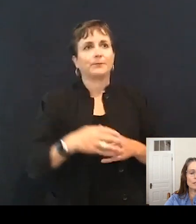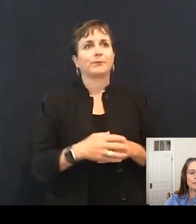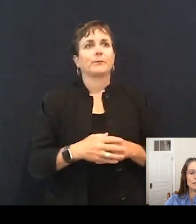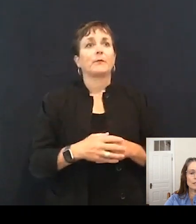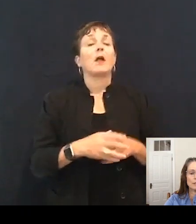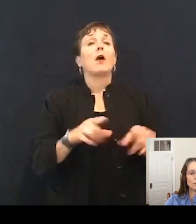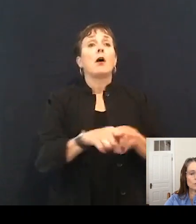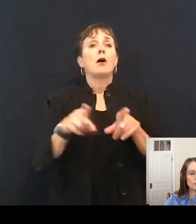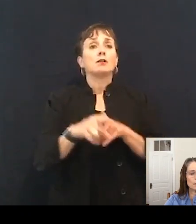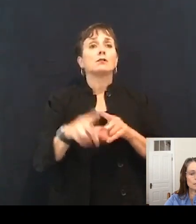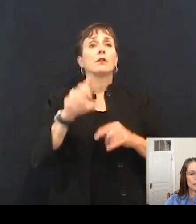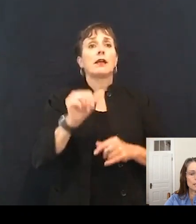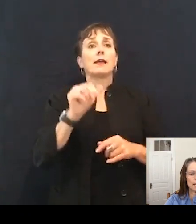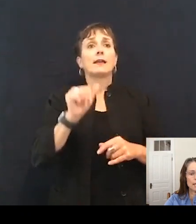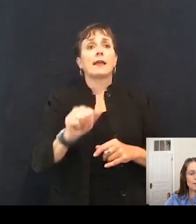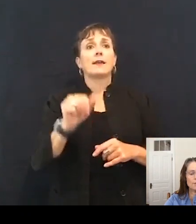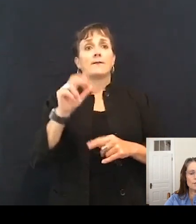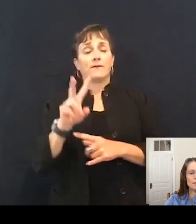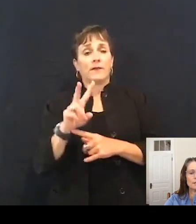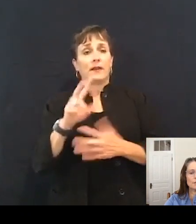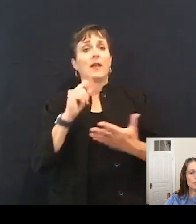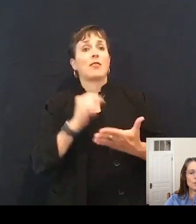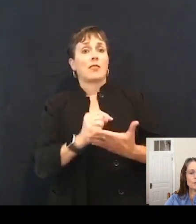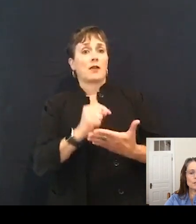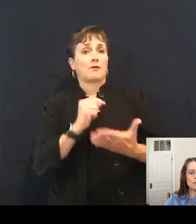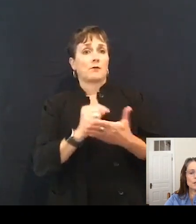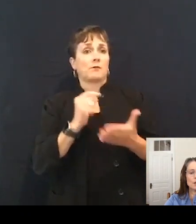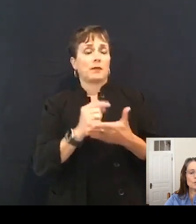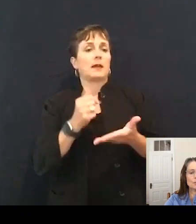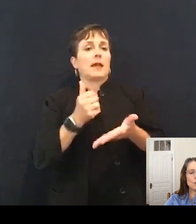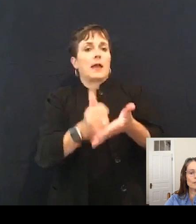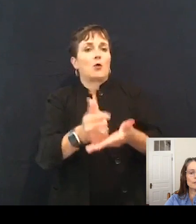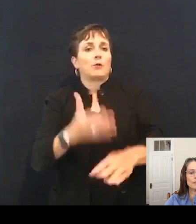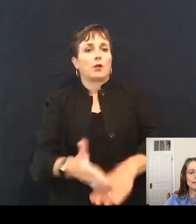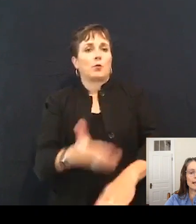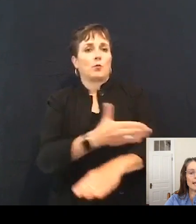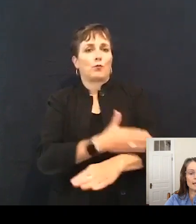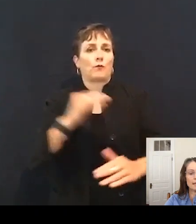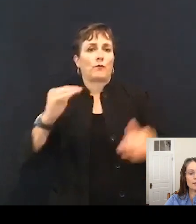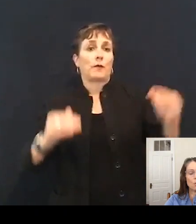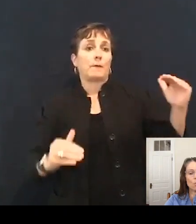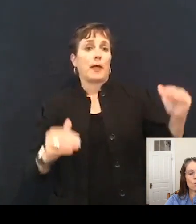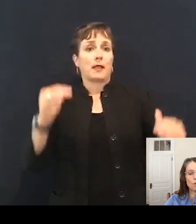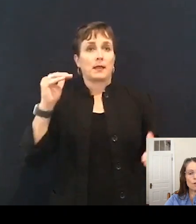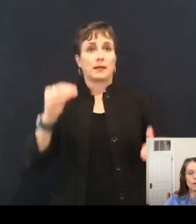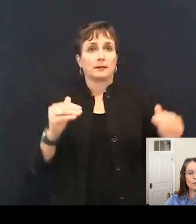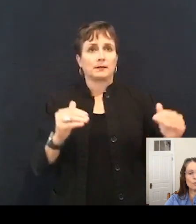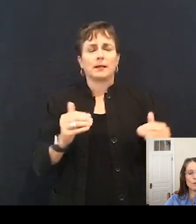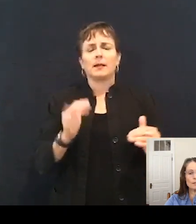Interestingly, AAVs expressing USH1C-A or USH1C-B,